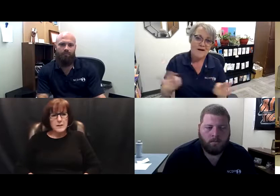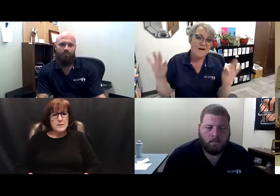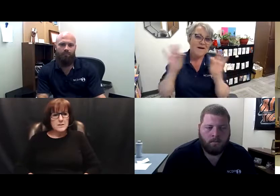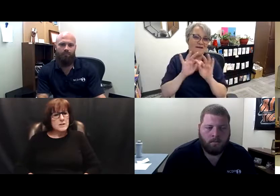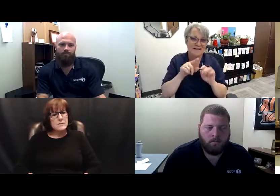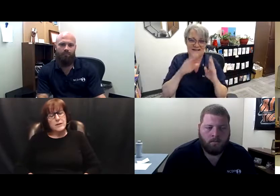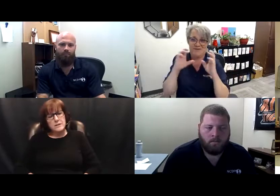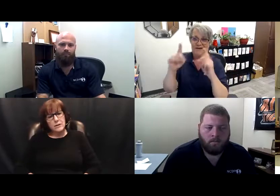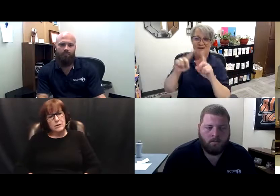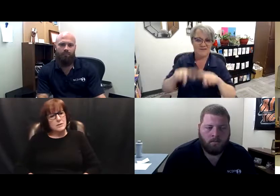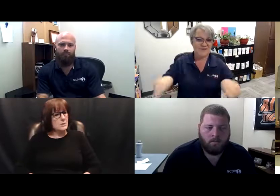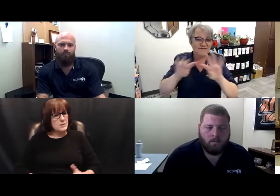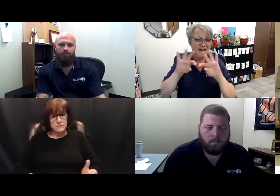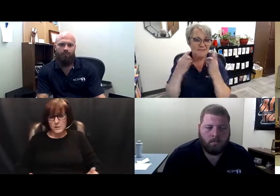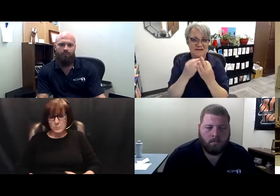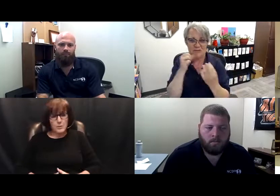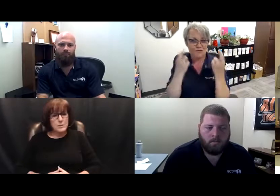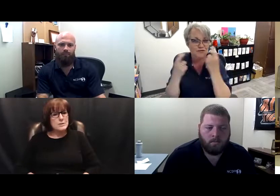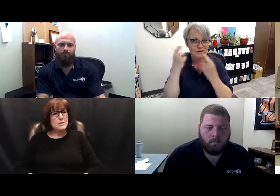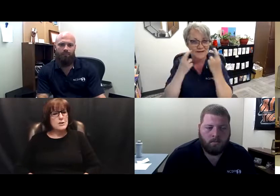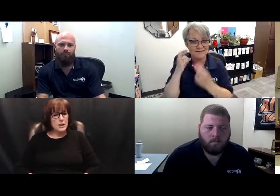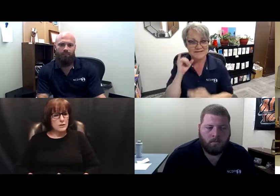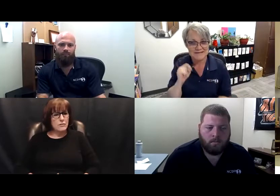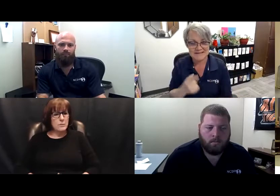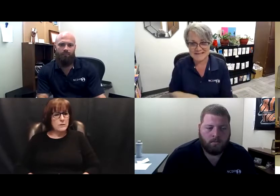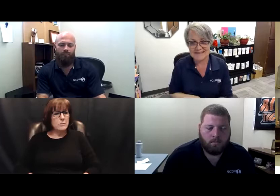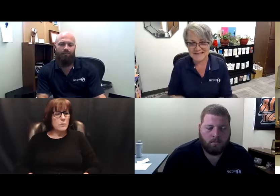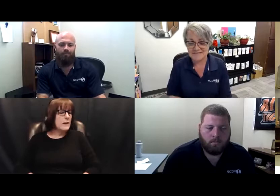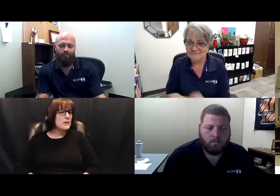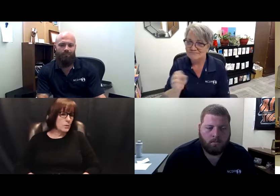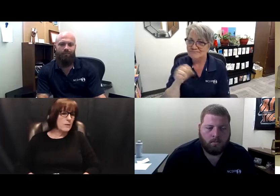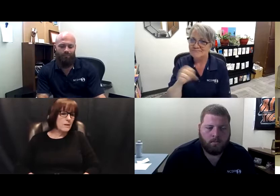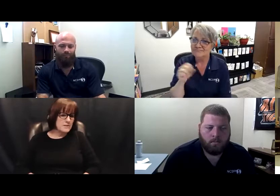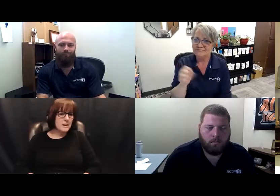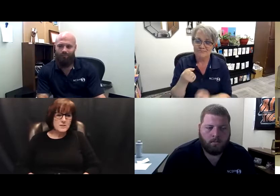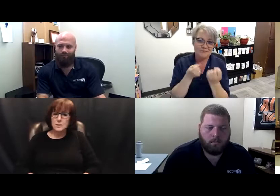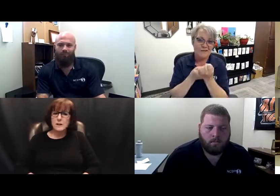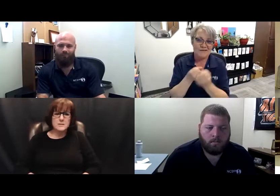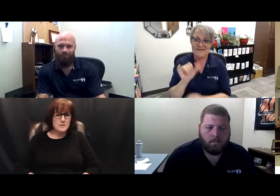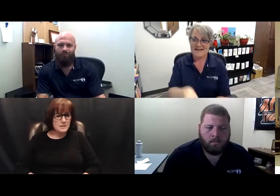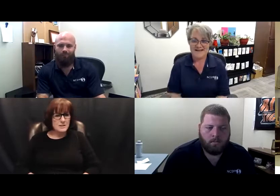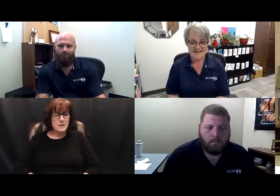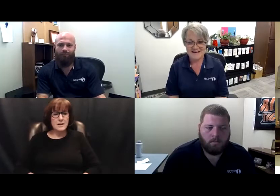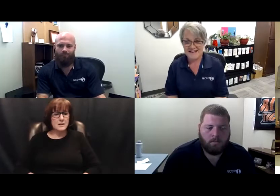So it is very difficult and so it's very important to educate your family when they don't realize that so yes.